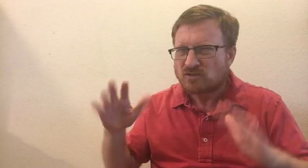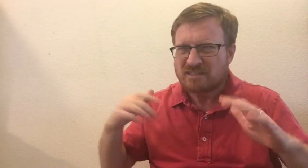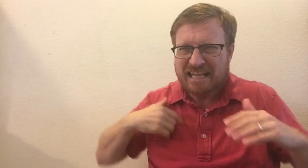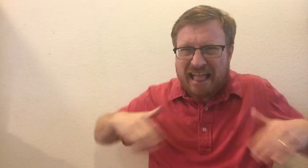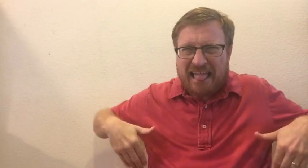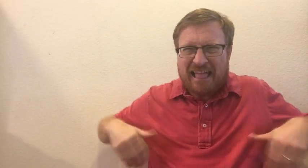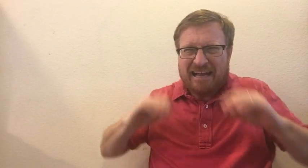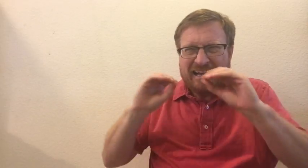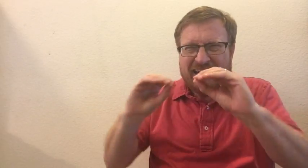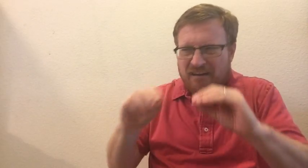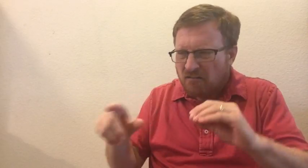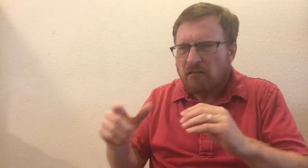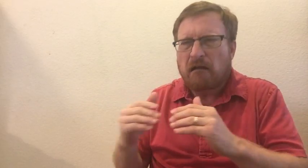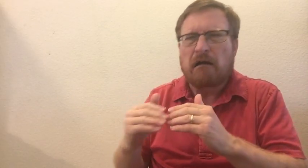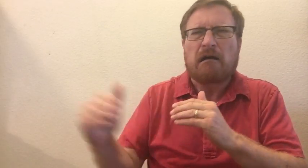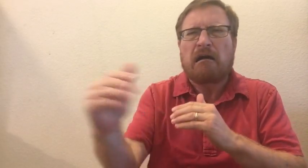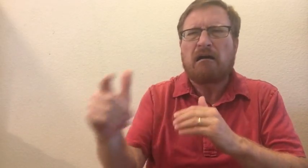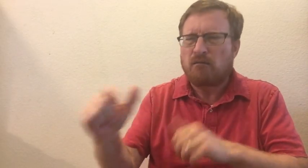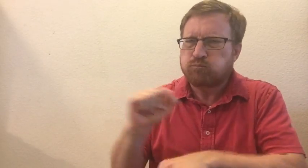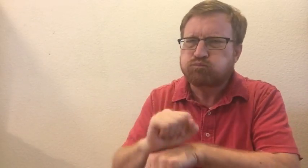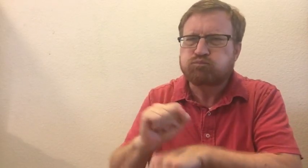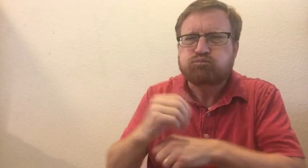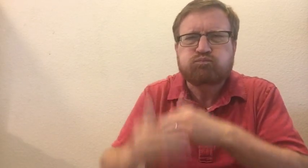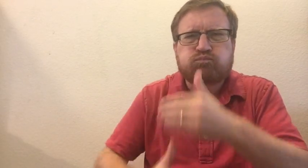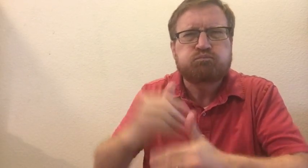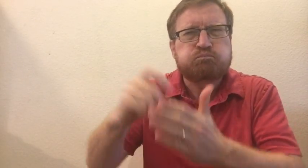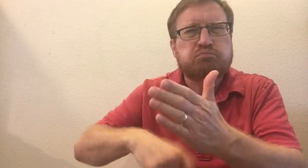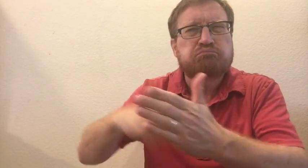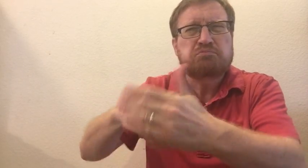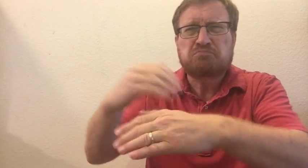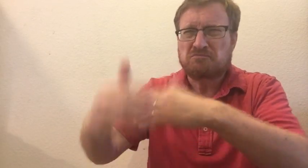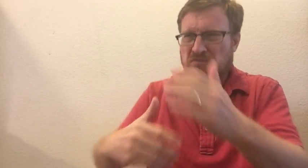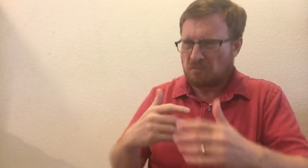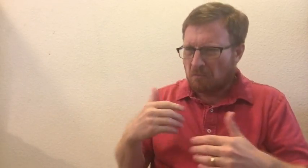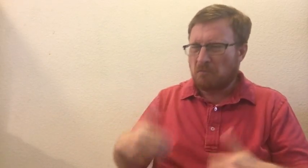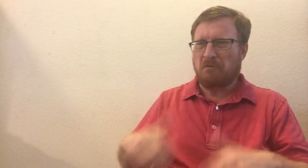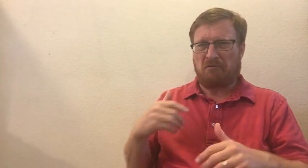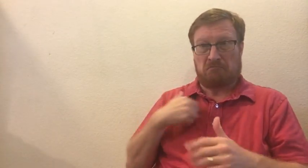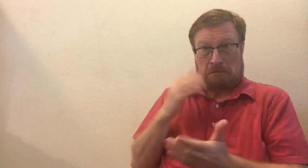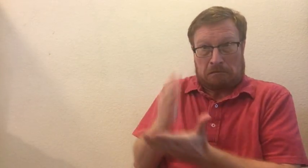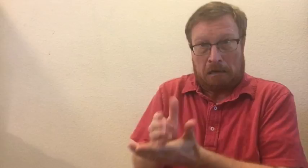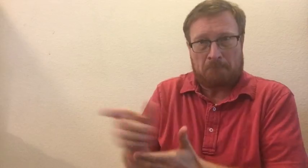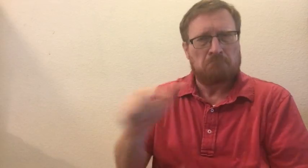I've begun teaching, and I ask them what's going on, and they respond. I've already completed